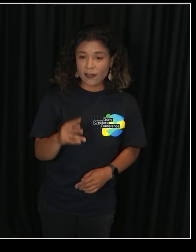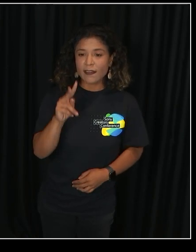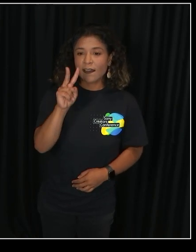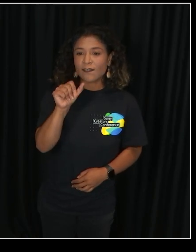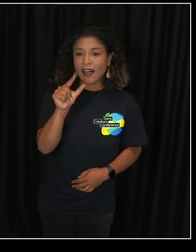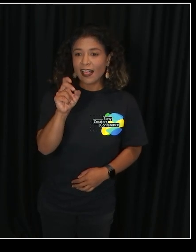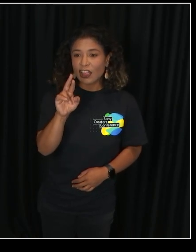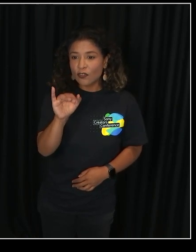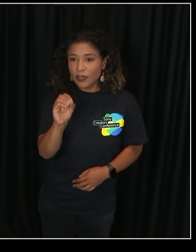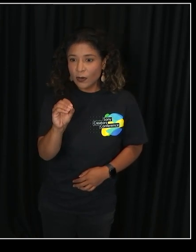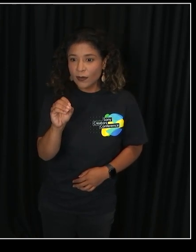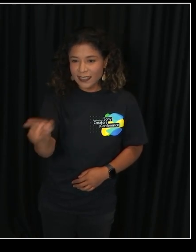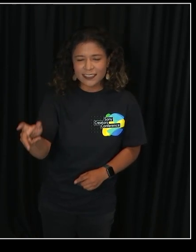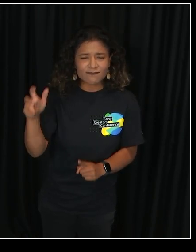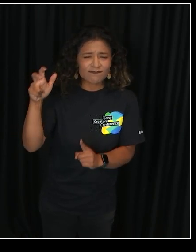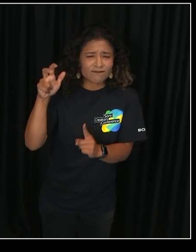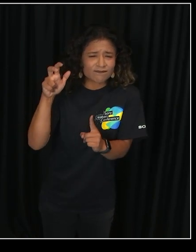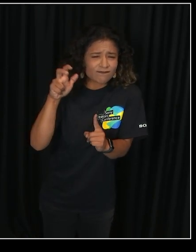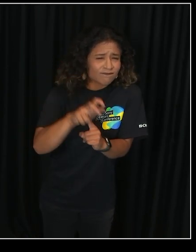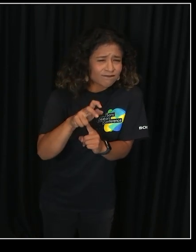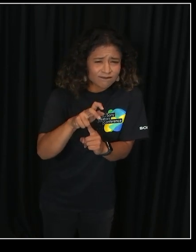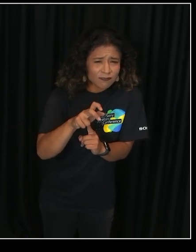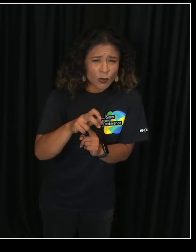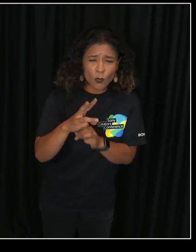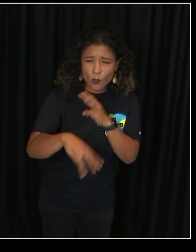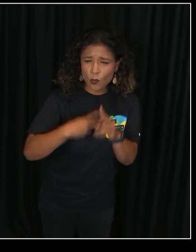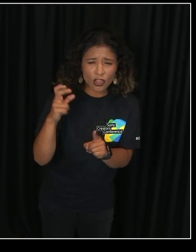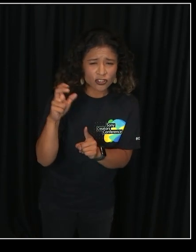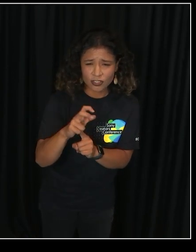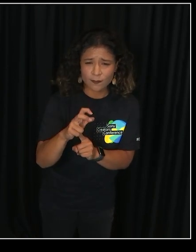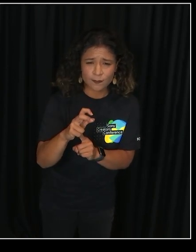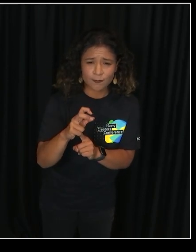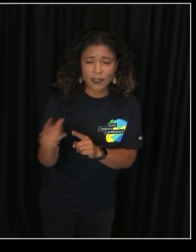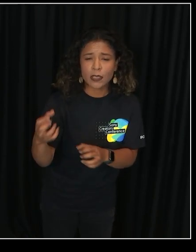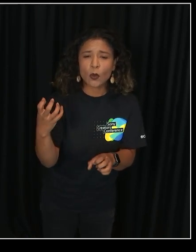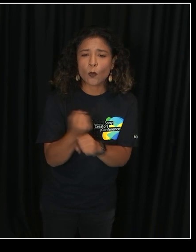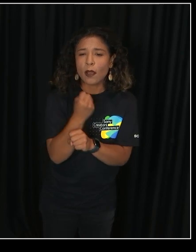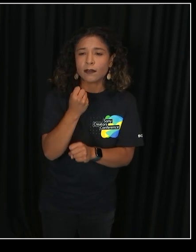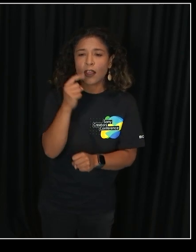He is one of the world champions, and he's the guy who won the Virtual Olympics.